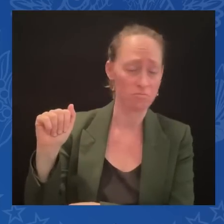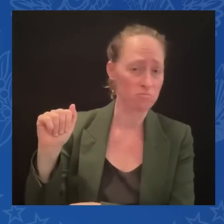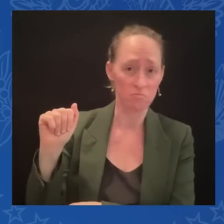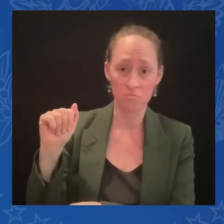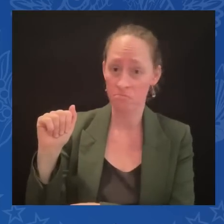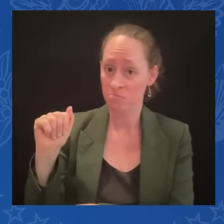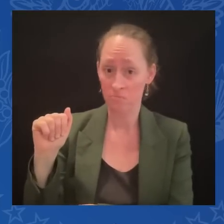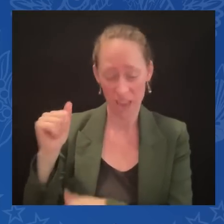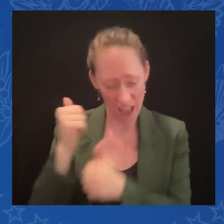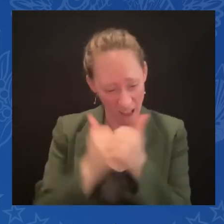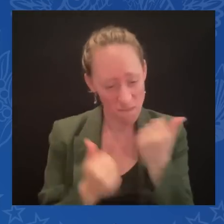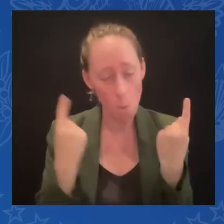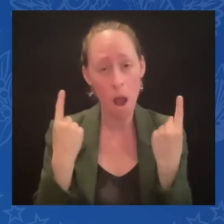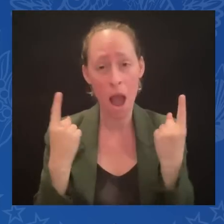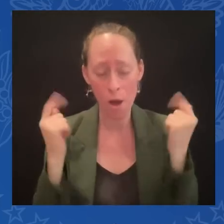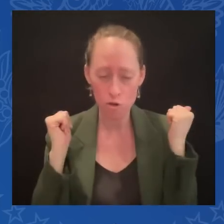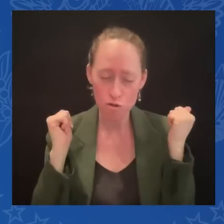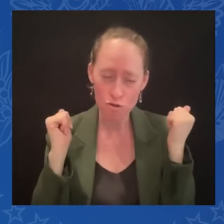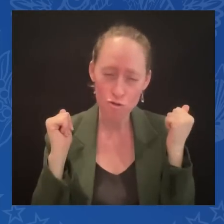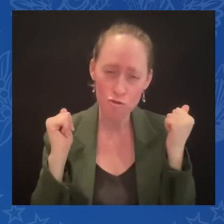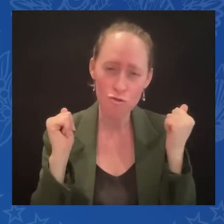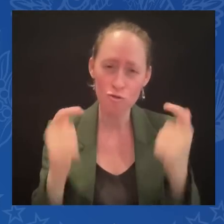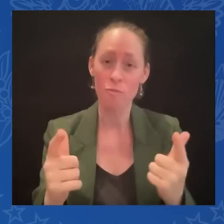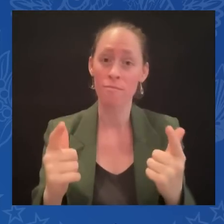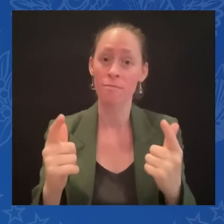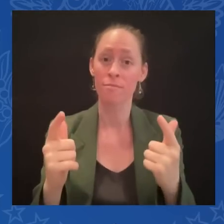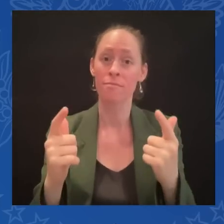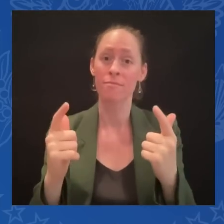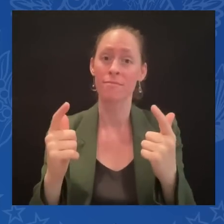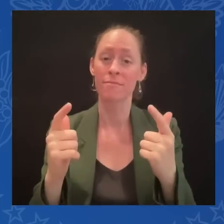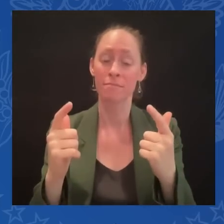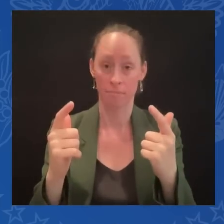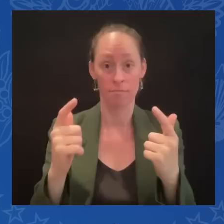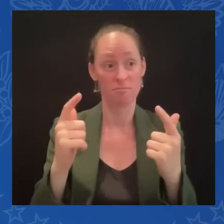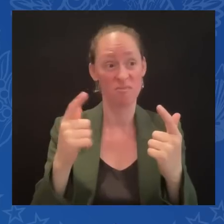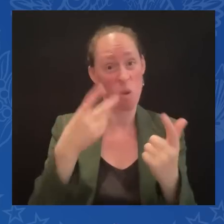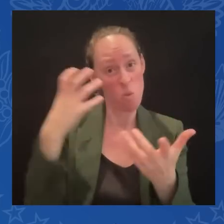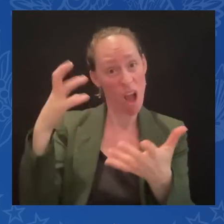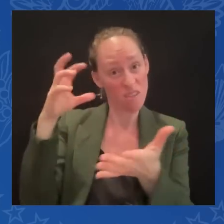voted to repeal the clean energy provisions of the Inflation Reduction Act that --